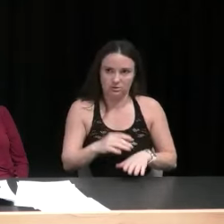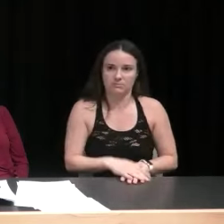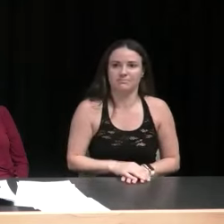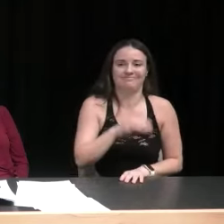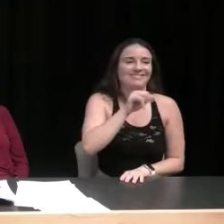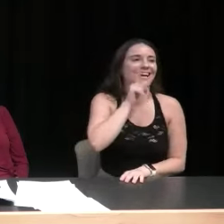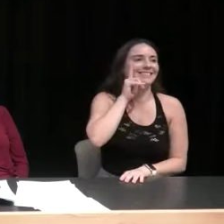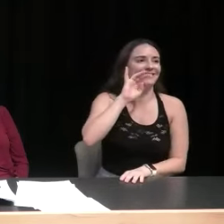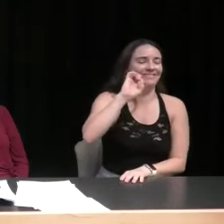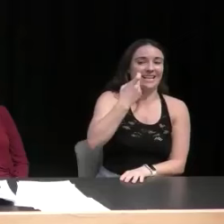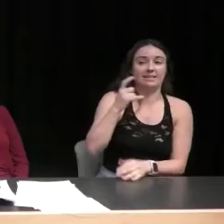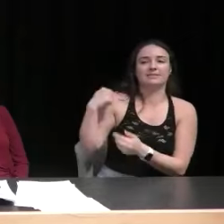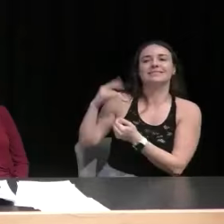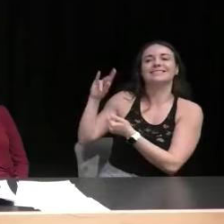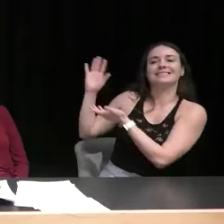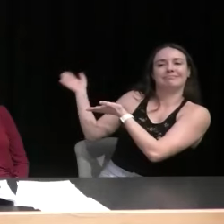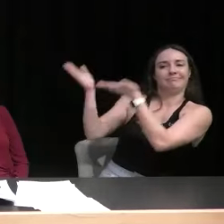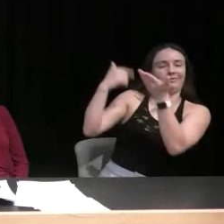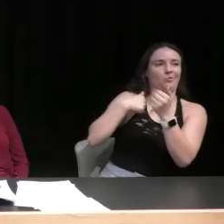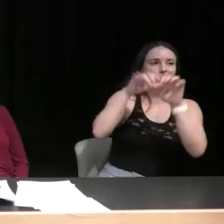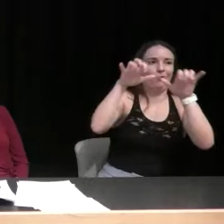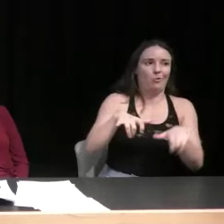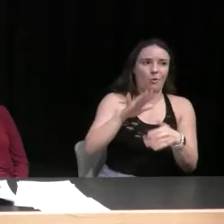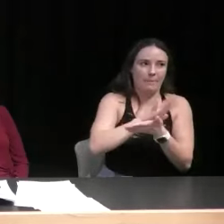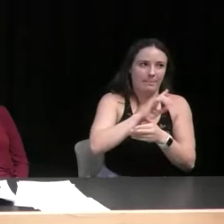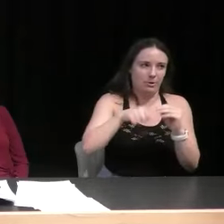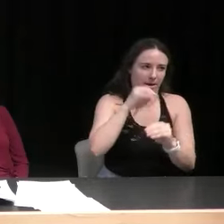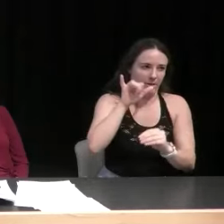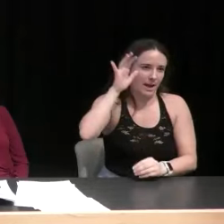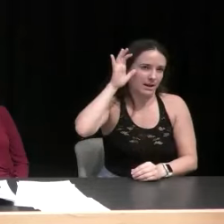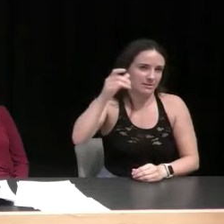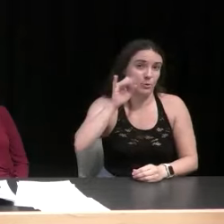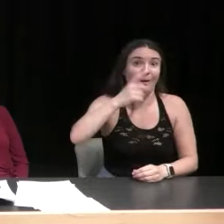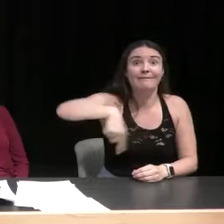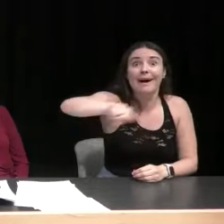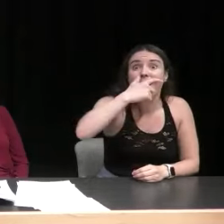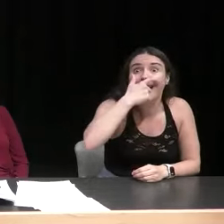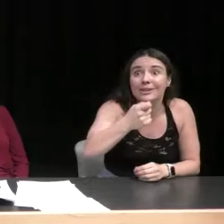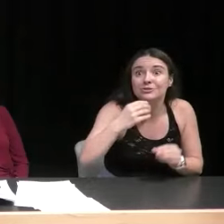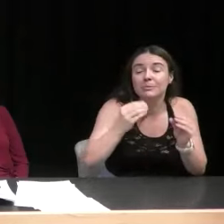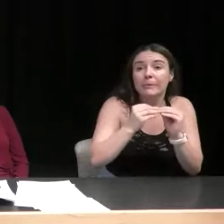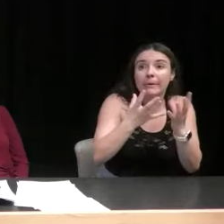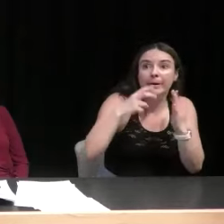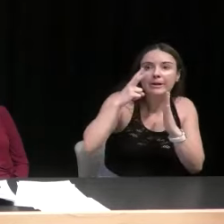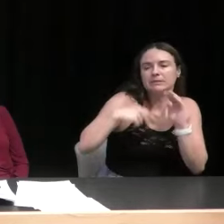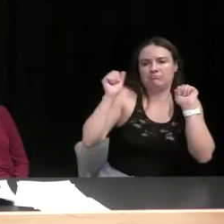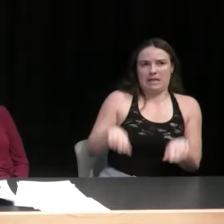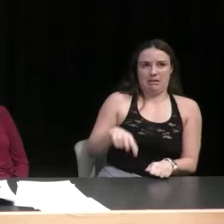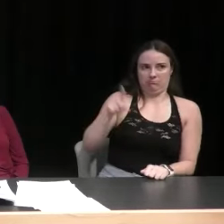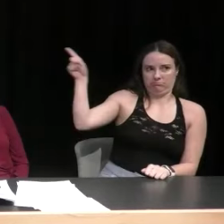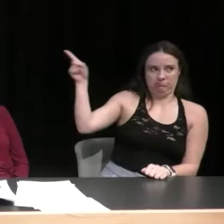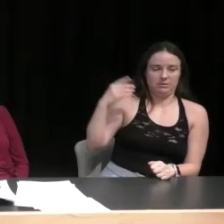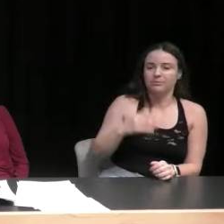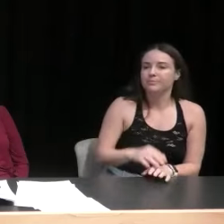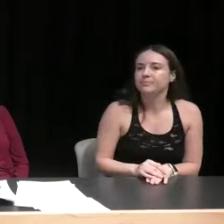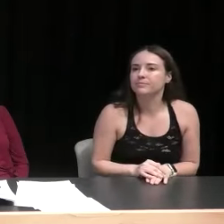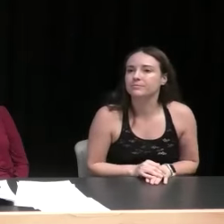hearing peers de tax for example um uh uh paper was written about the concept so if you're uh